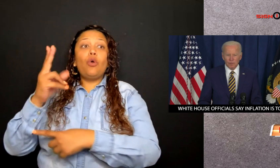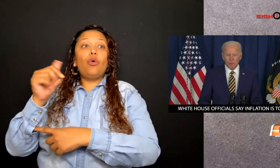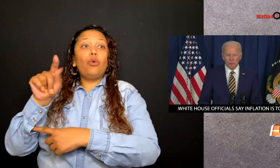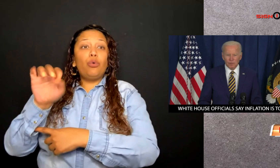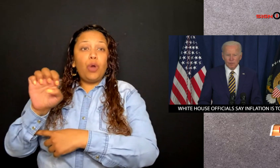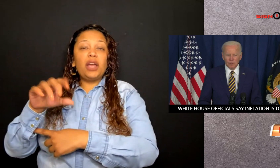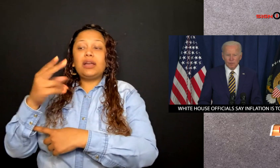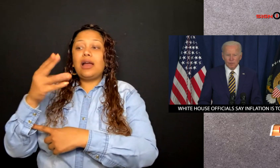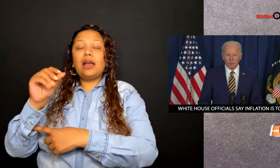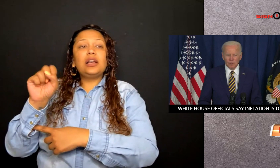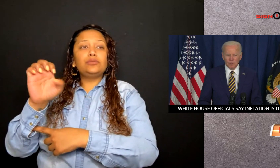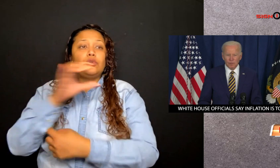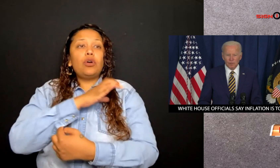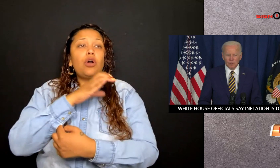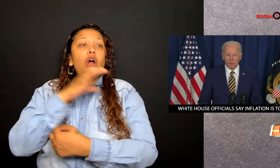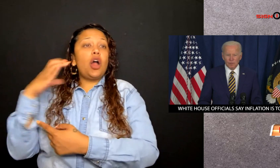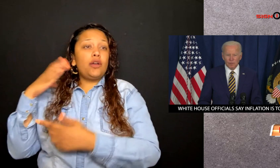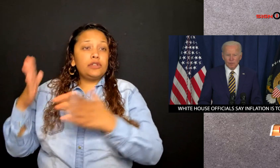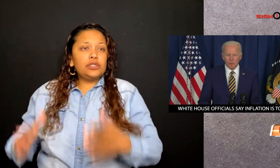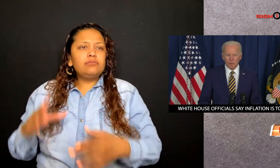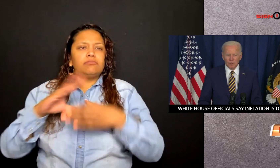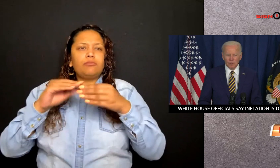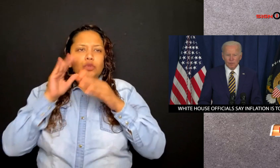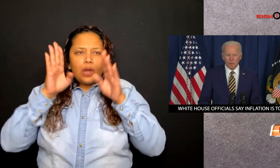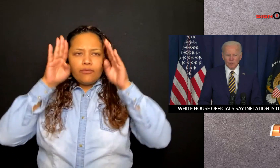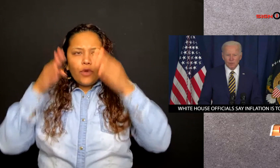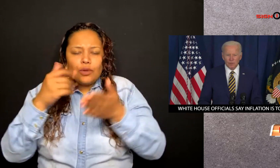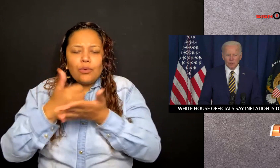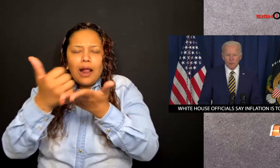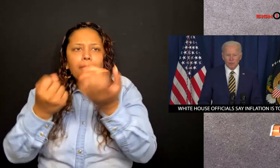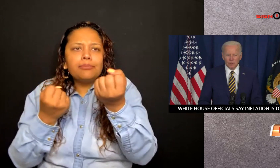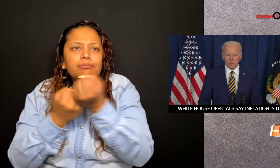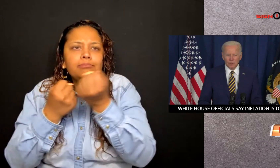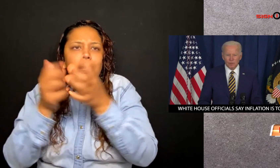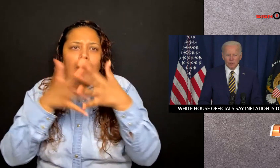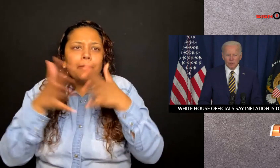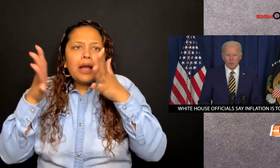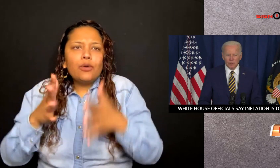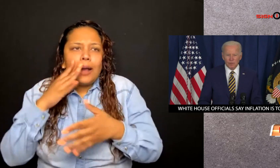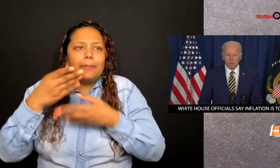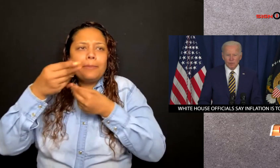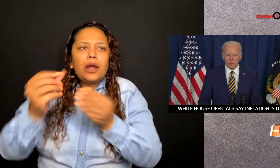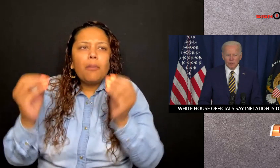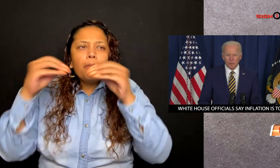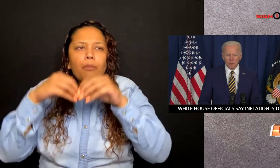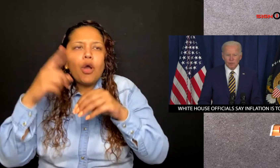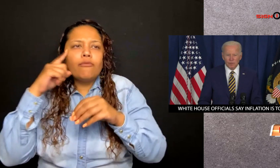with the 2022 midterm elections about five months away White House officials say they